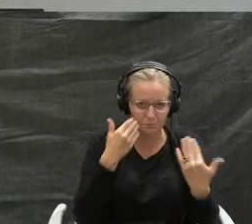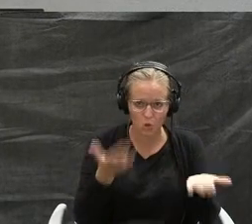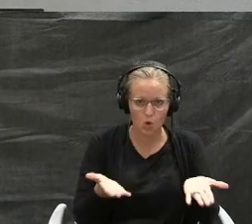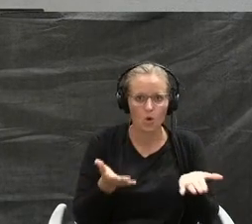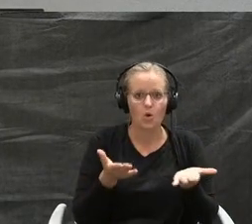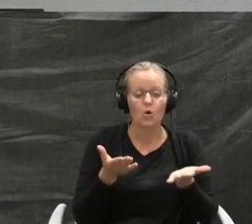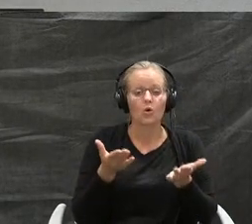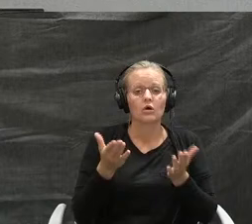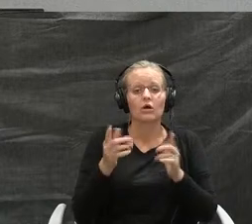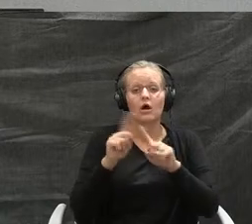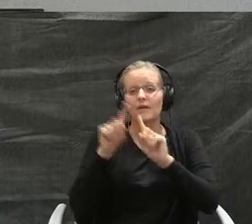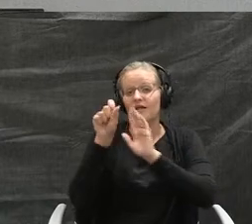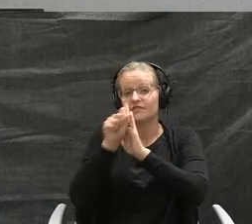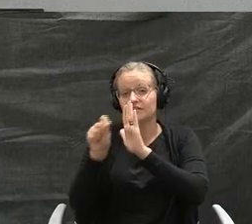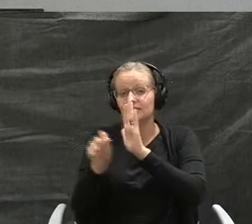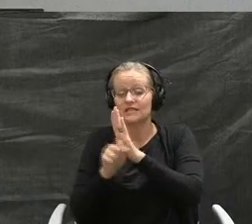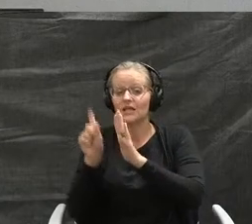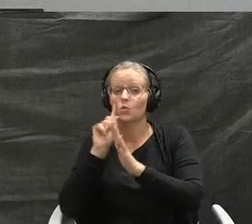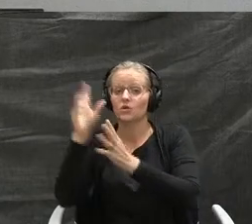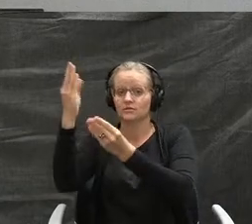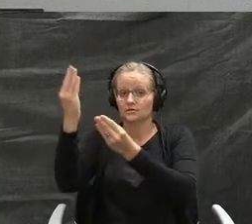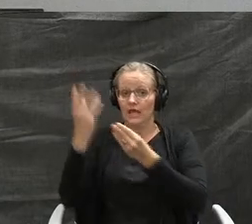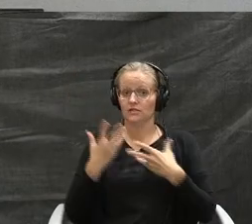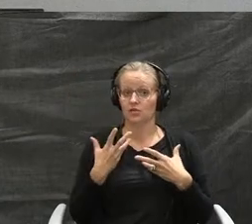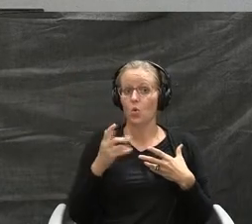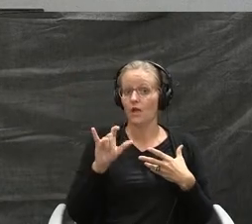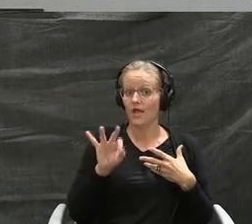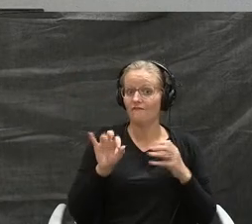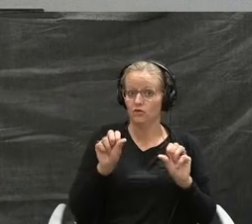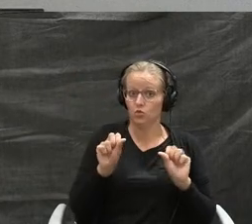would be. They would be the ones to tell us whether we could go